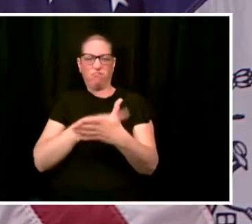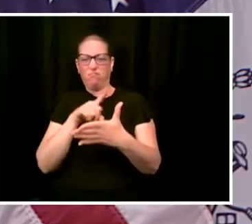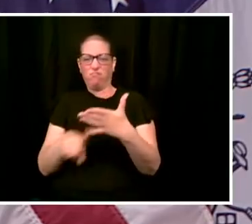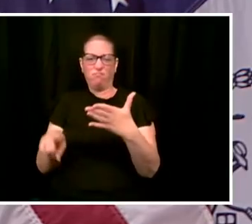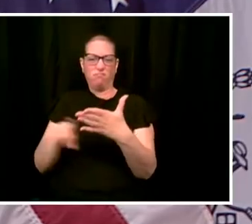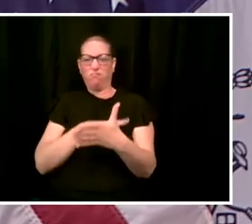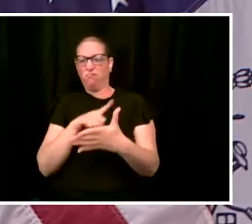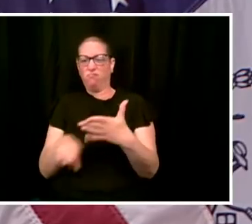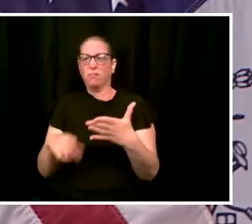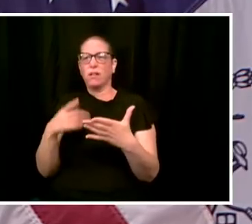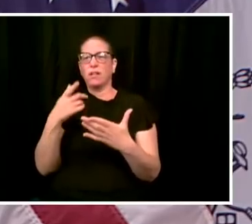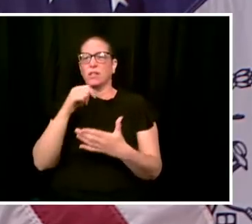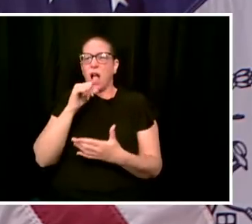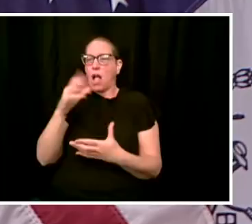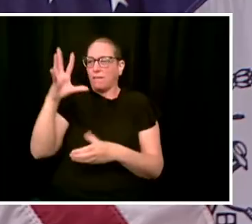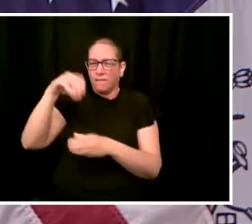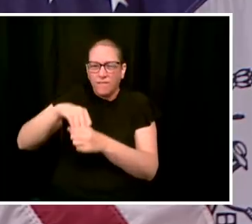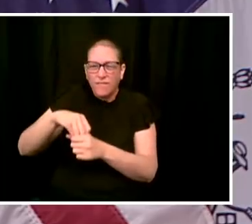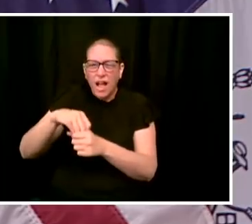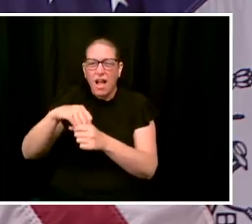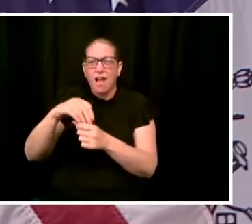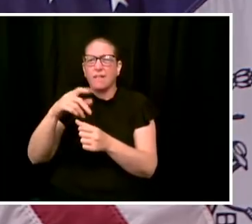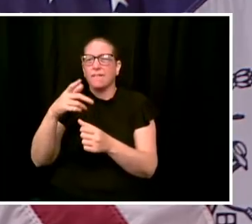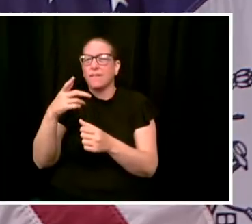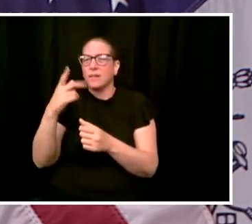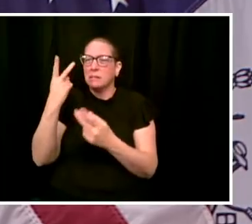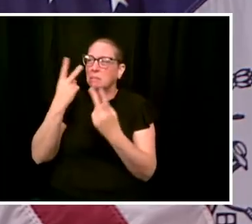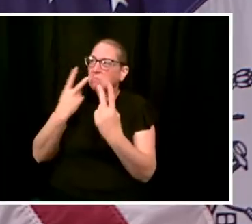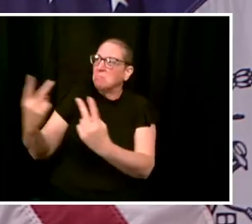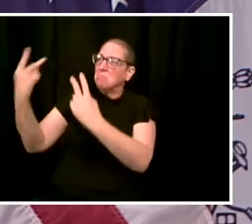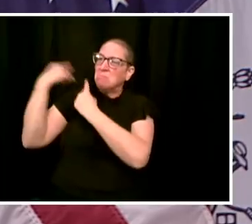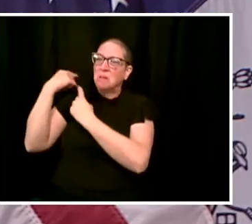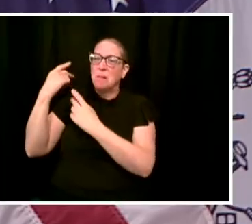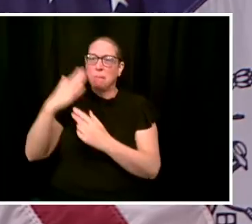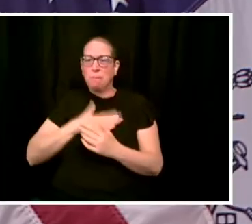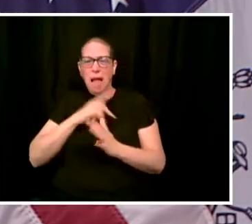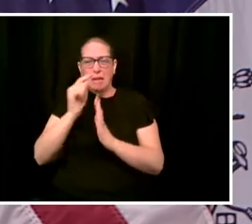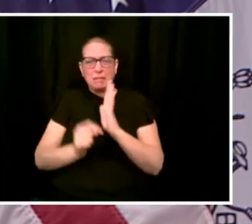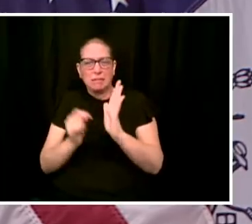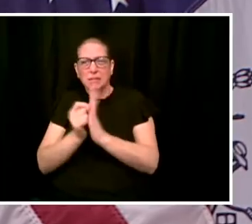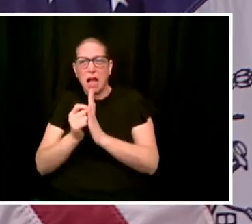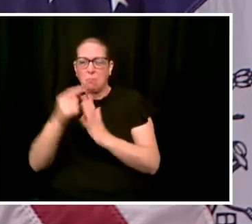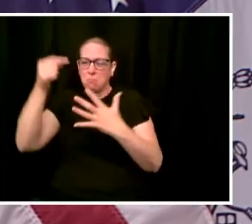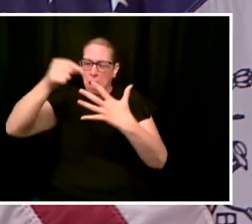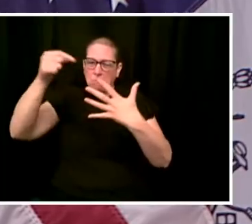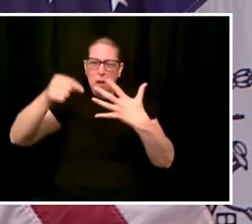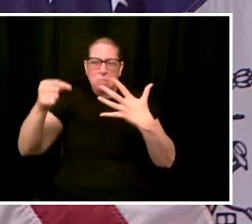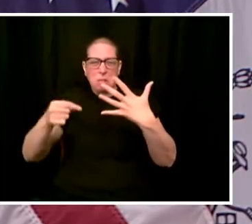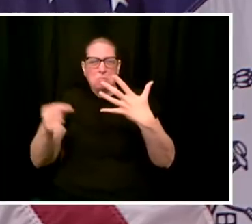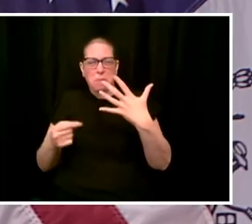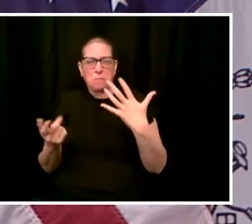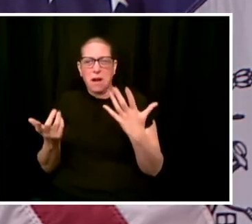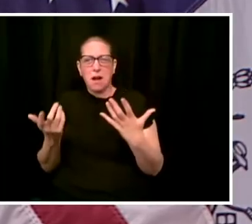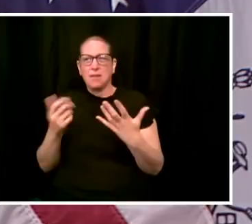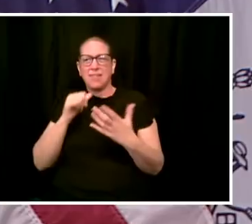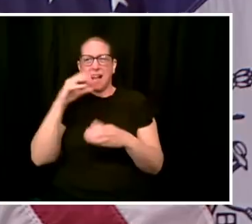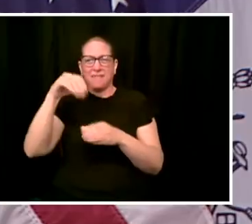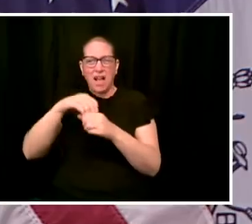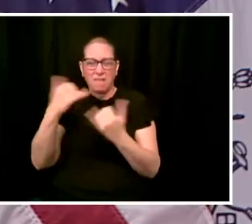CRITQUIESWE, UNDERSTAND WHEN IT IS THE MIDDLE OF THE FIGHT. WE'RE IN THE MIDDLE OF THE GREATEST HEALTH